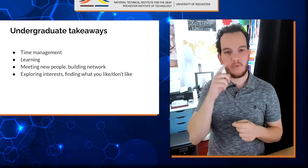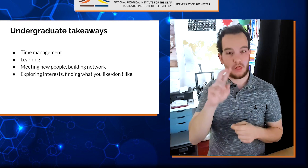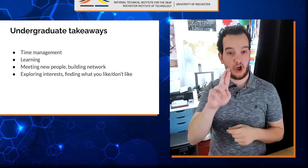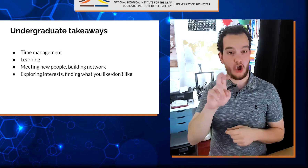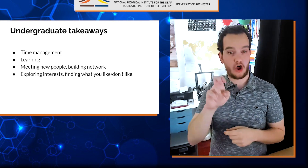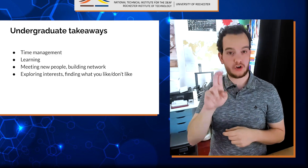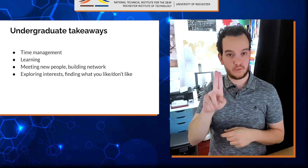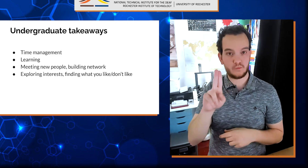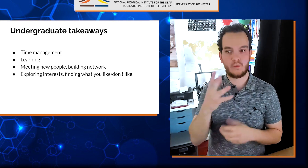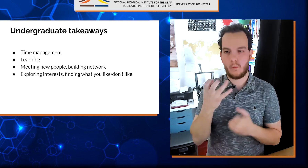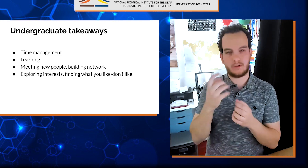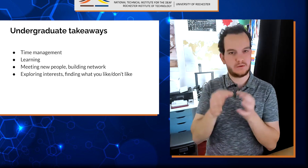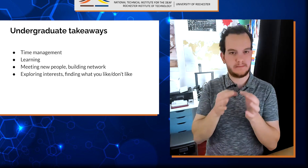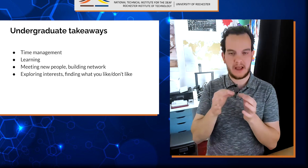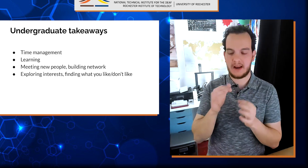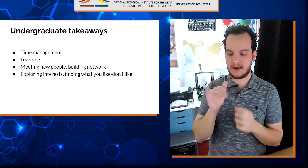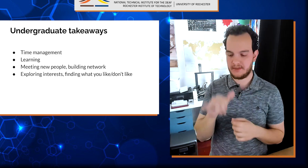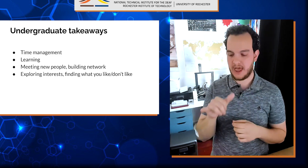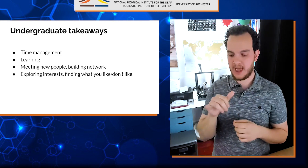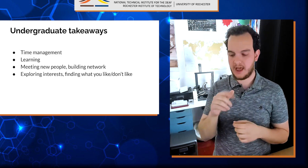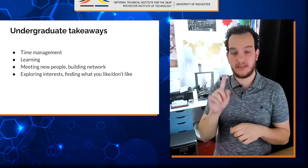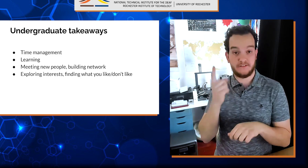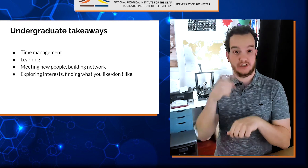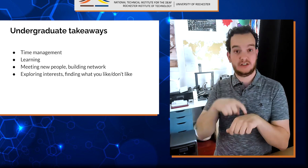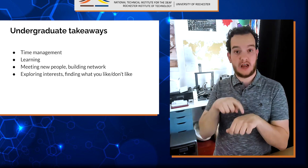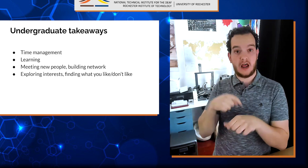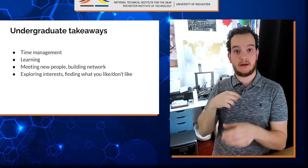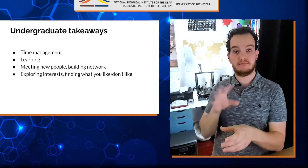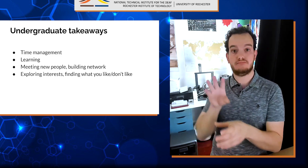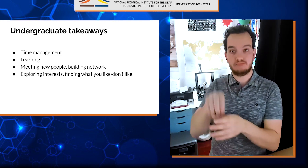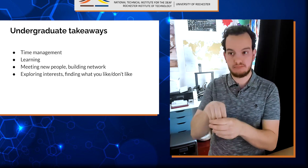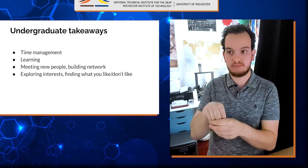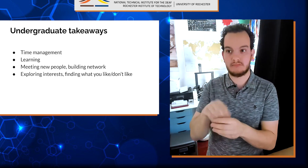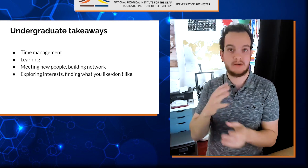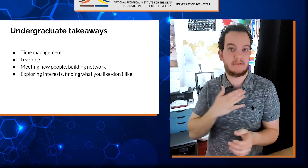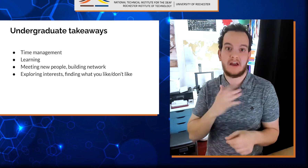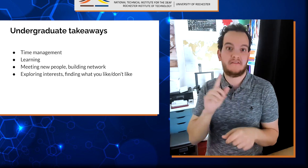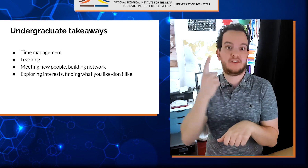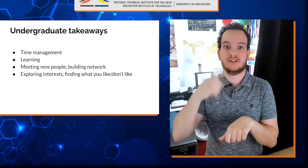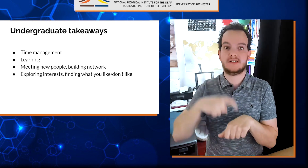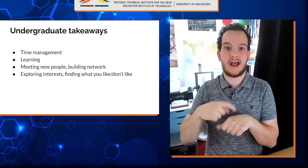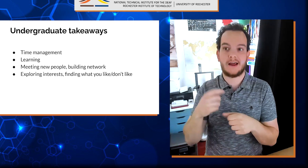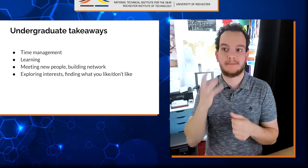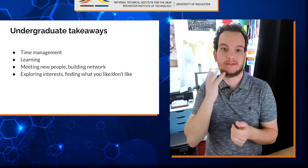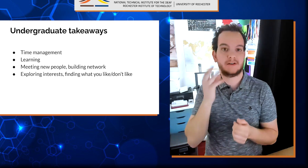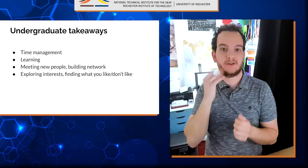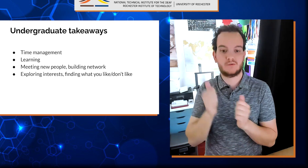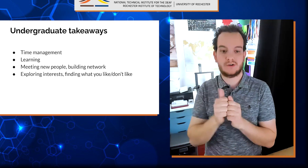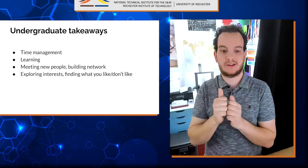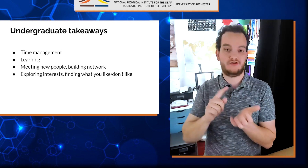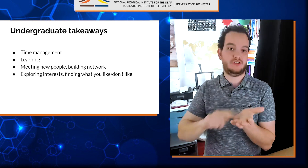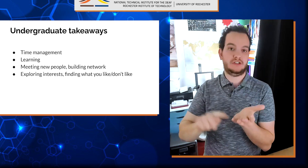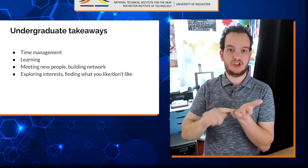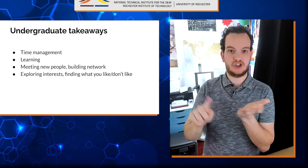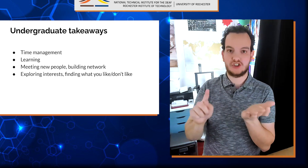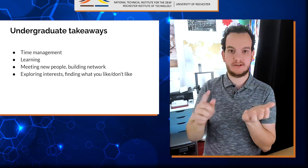For the REUs, I want to explain about the first time that I was involved with an REU.